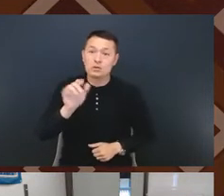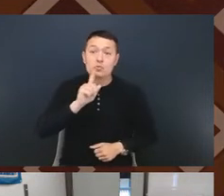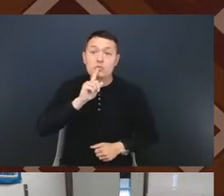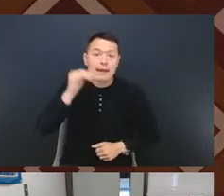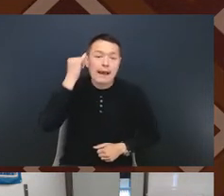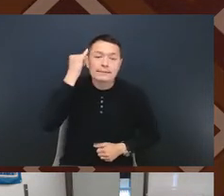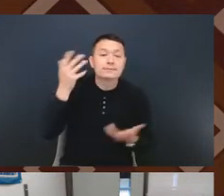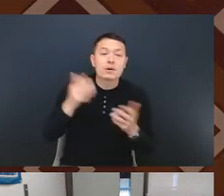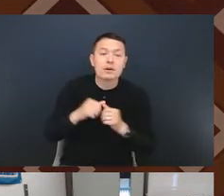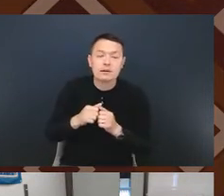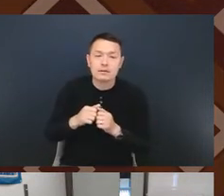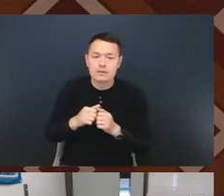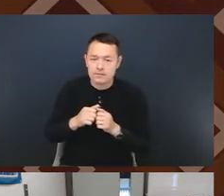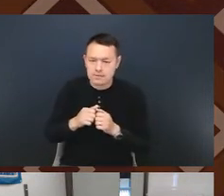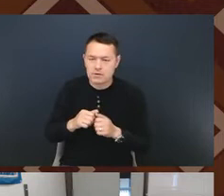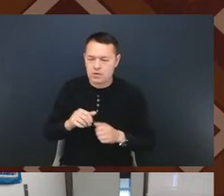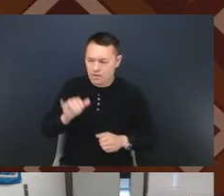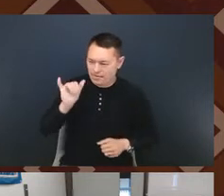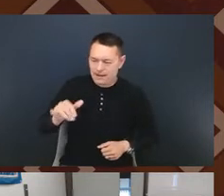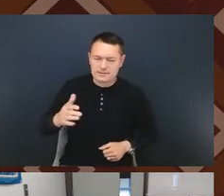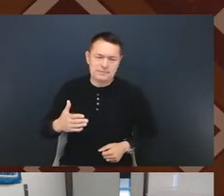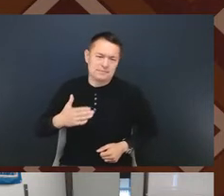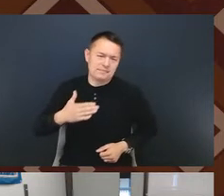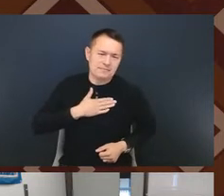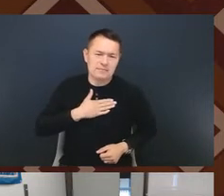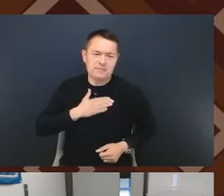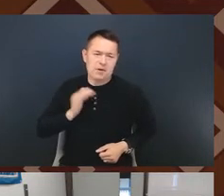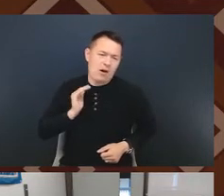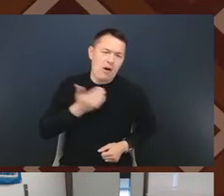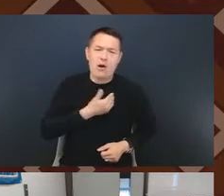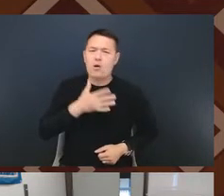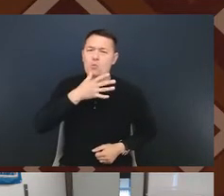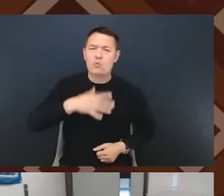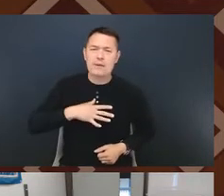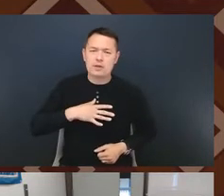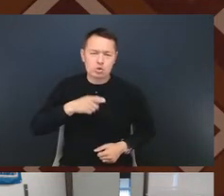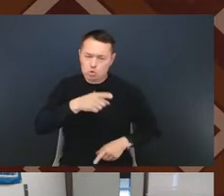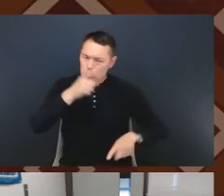these are our women and you can't take any of them. You know,